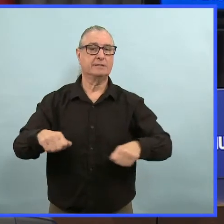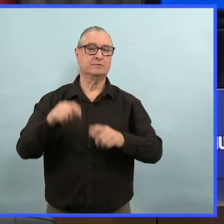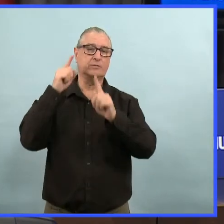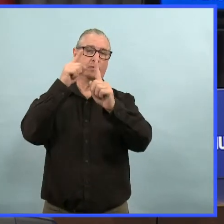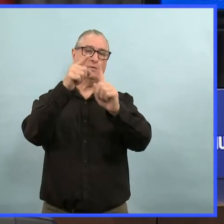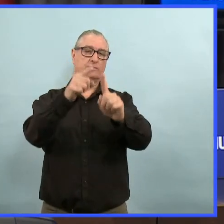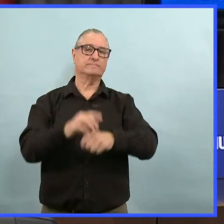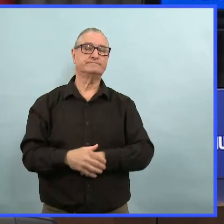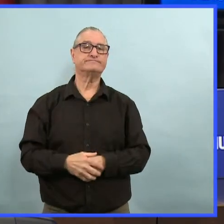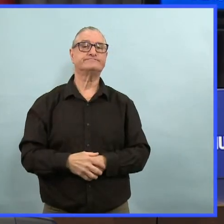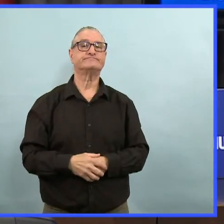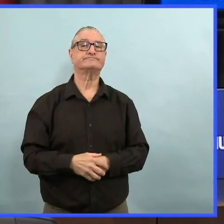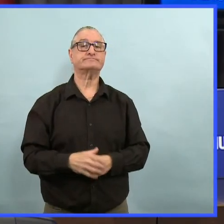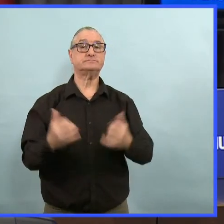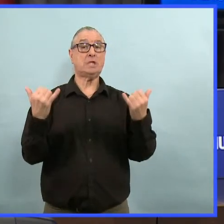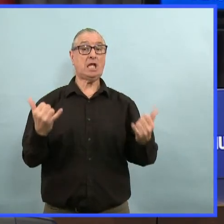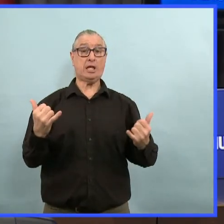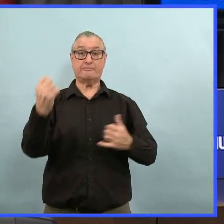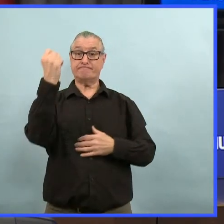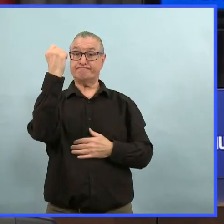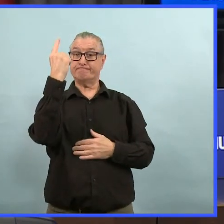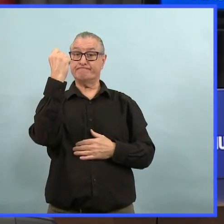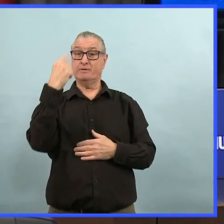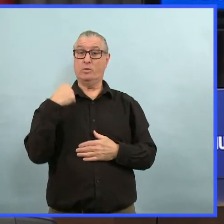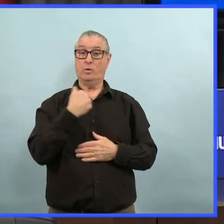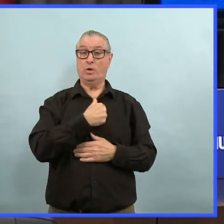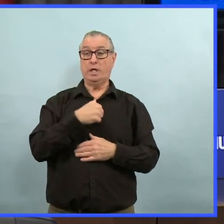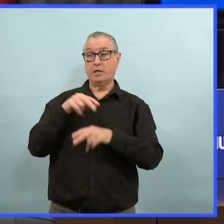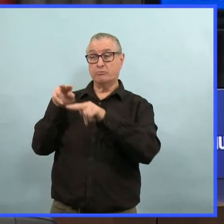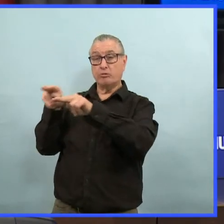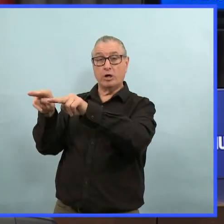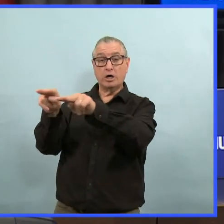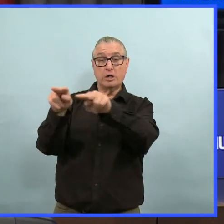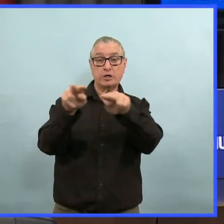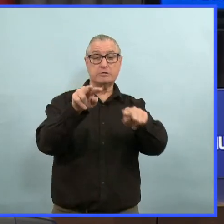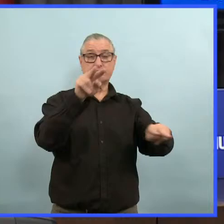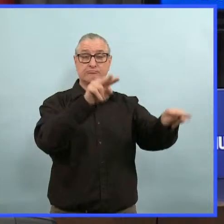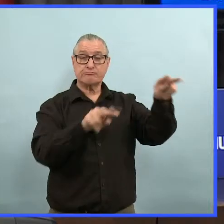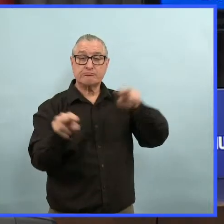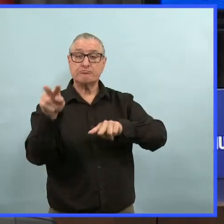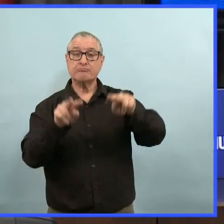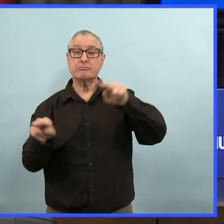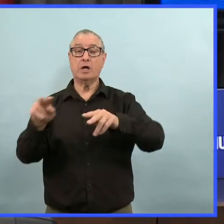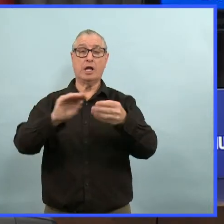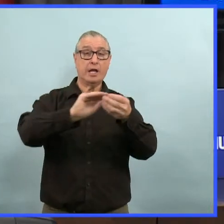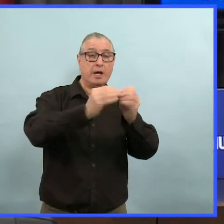and the staff that we hope to return to their home base very shortly we'll maintain a number of